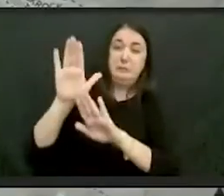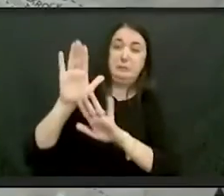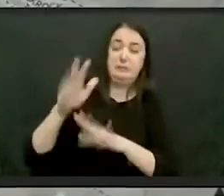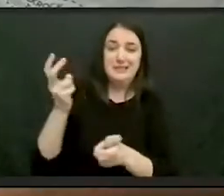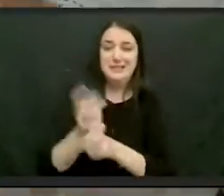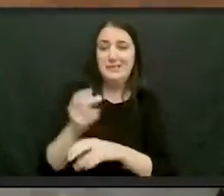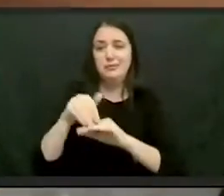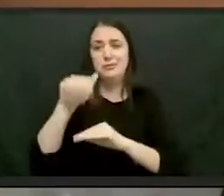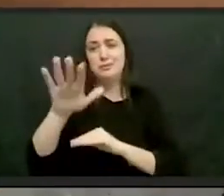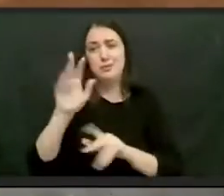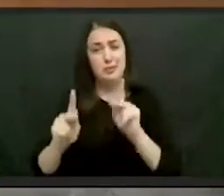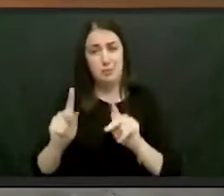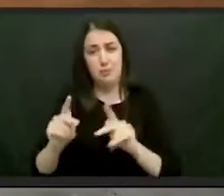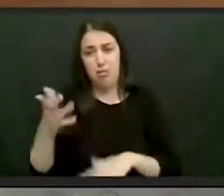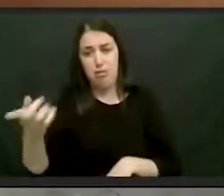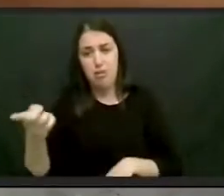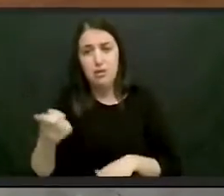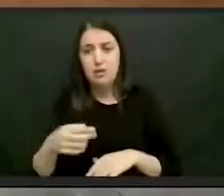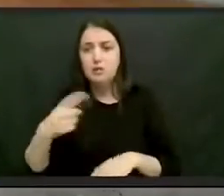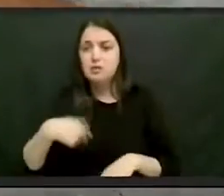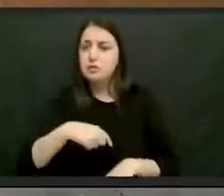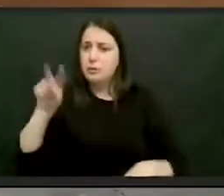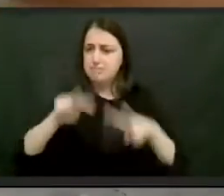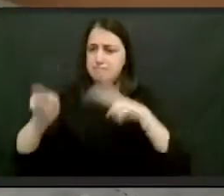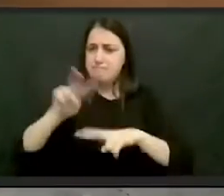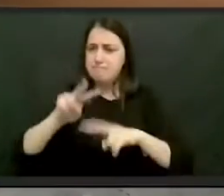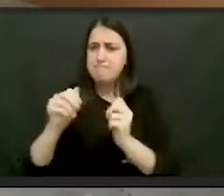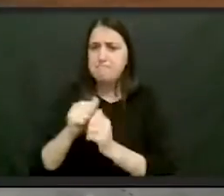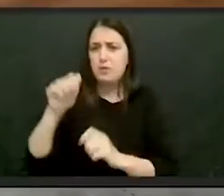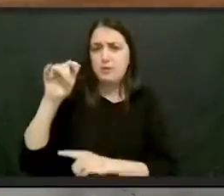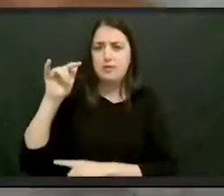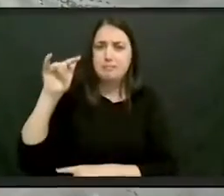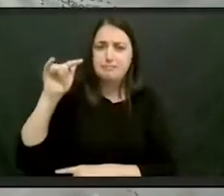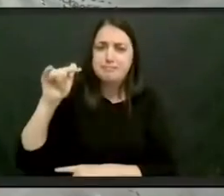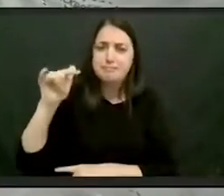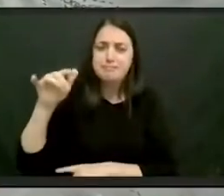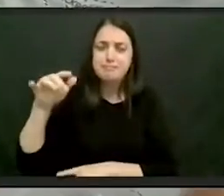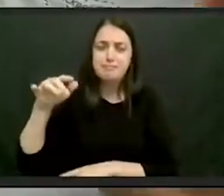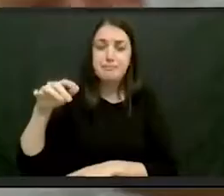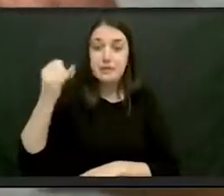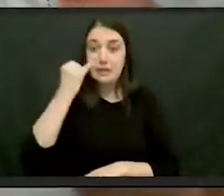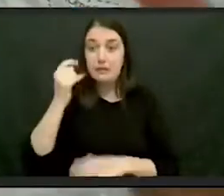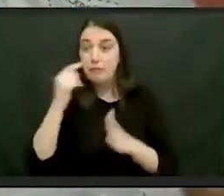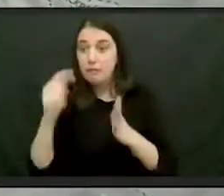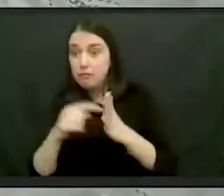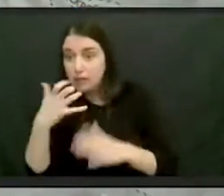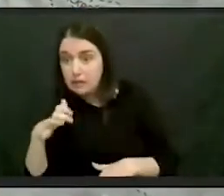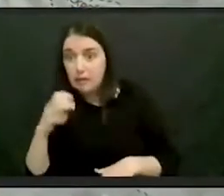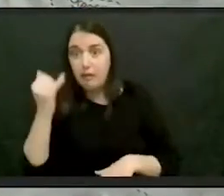with that, we're monitoring with aircraft, seeing what's actually, if there's any heat signatures or movements. As the next couple days, we're supposed to get some weather